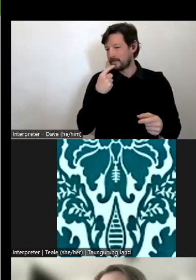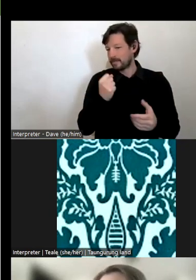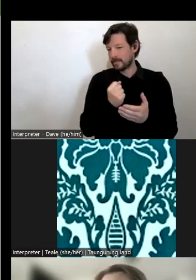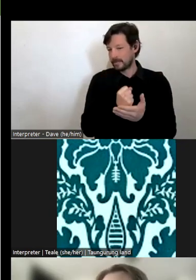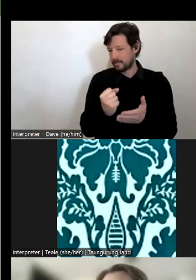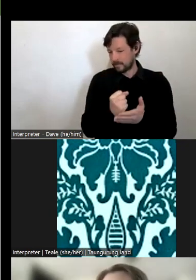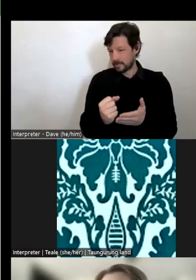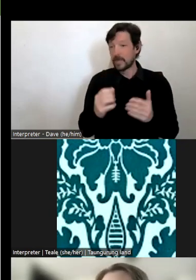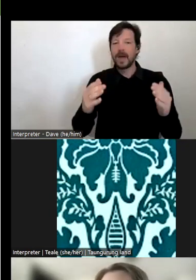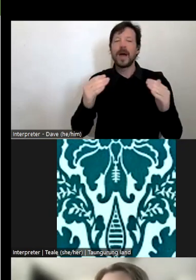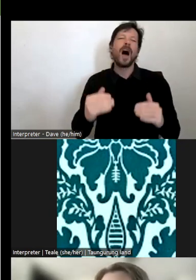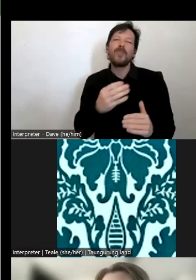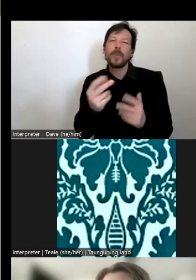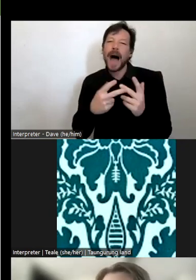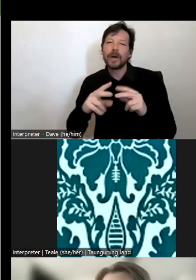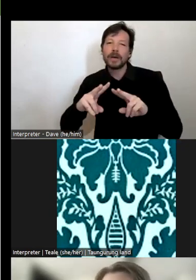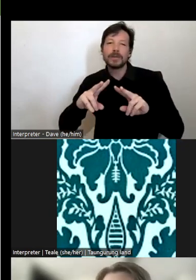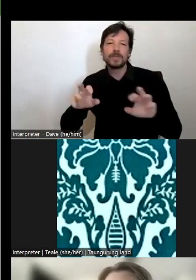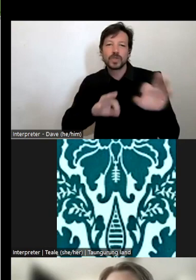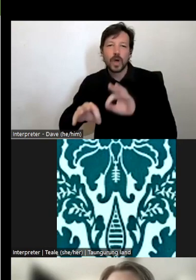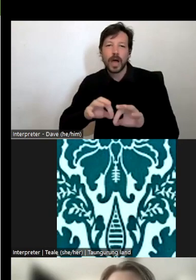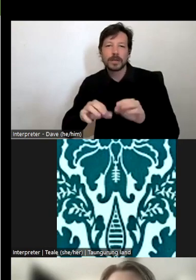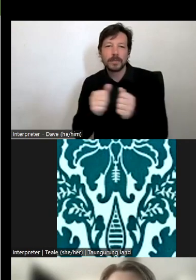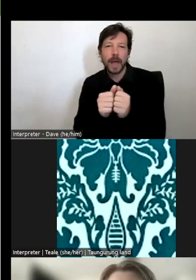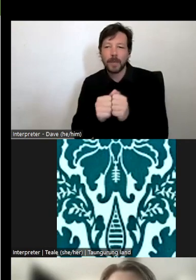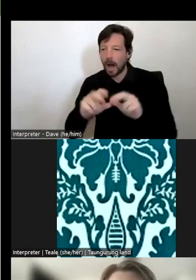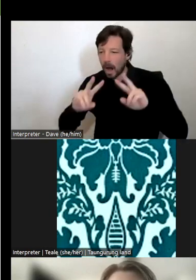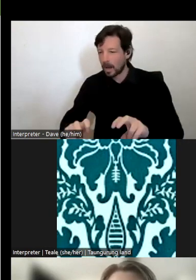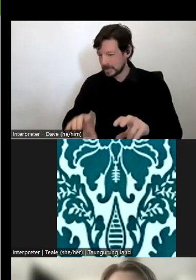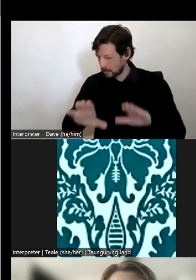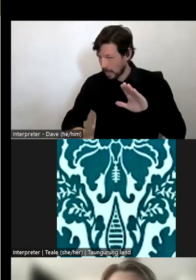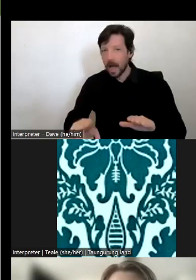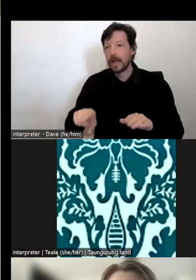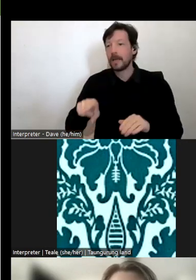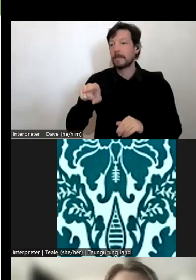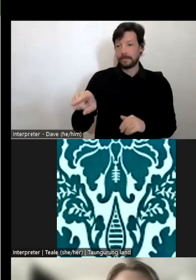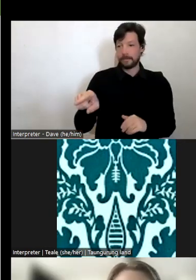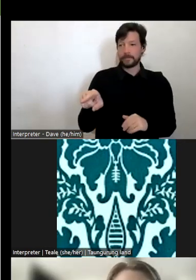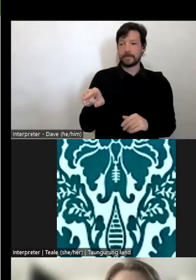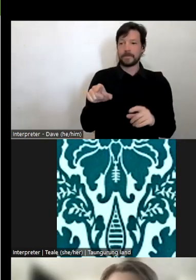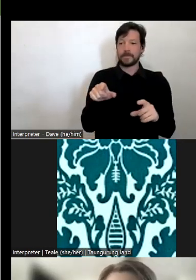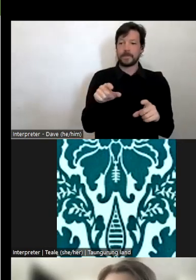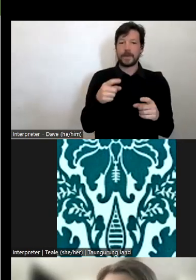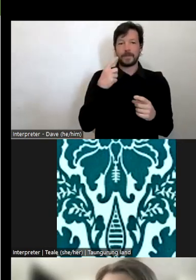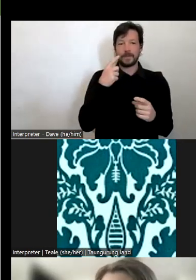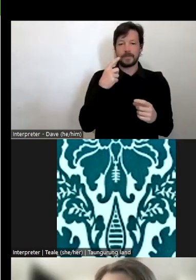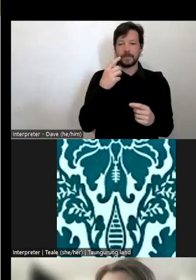but that was very similar looking at the data. And this one is showing that... This is from the LOCHI study,